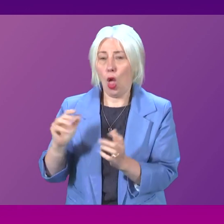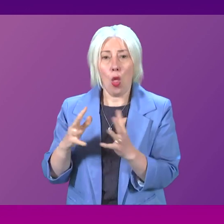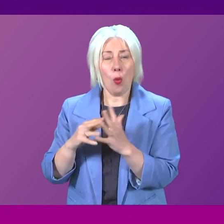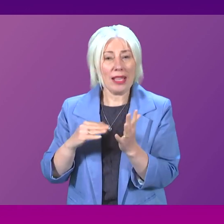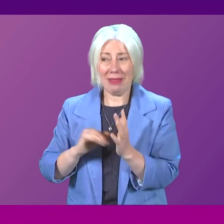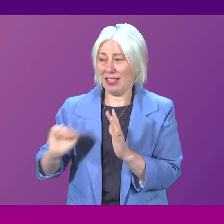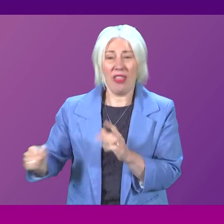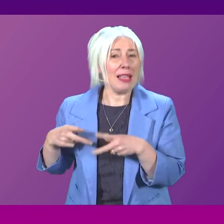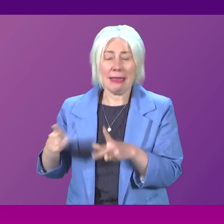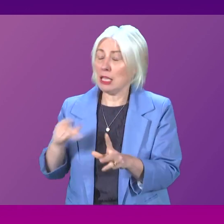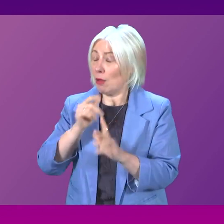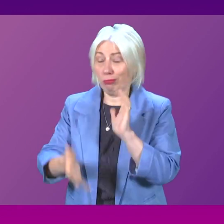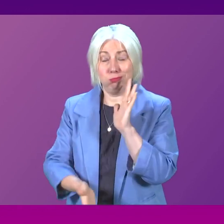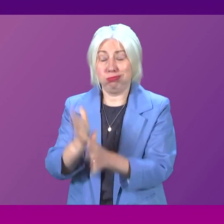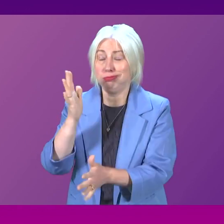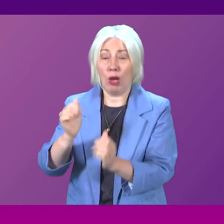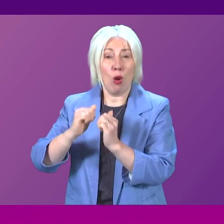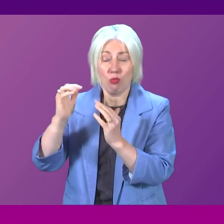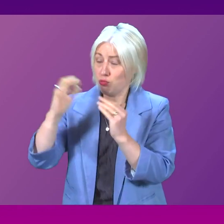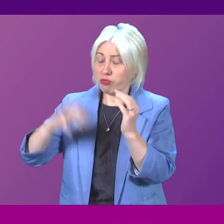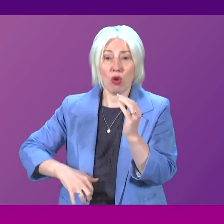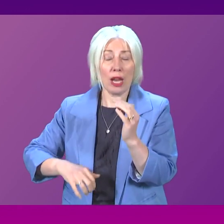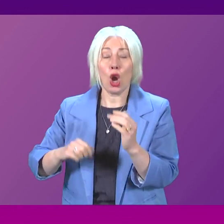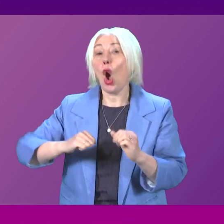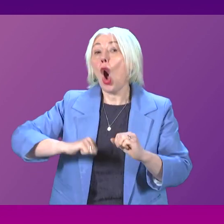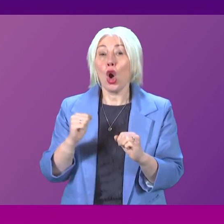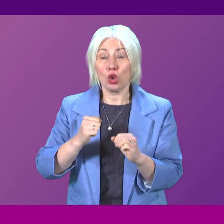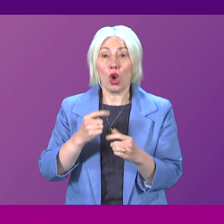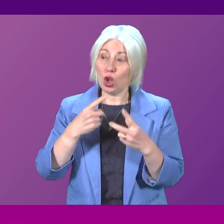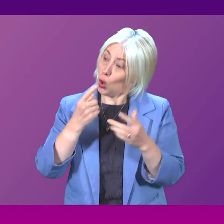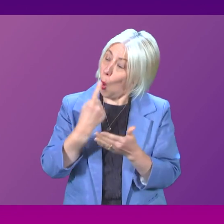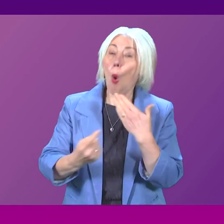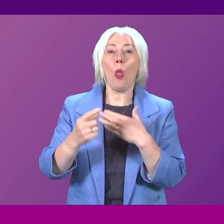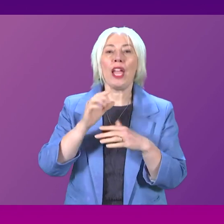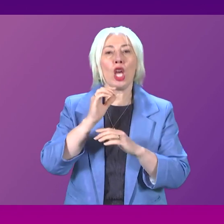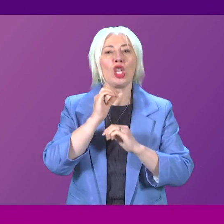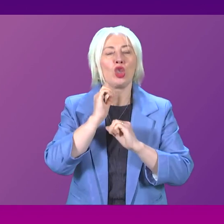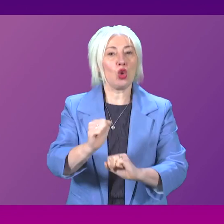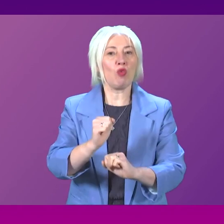broken, Scotland’s prosperity can best be secured through becoming an independent country? Yes.